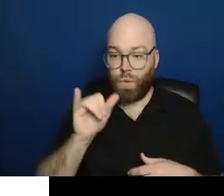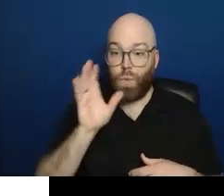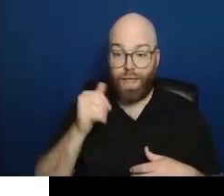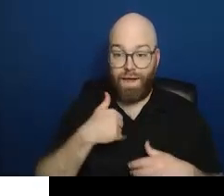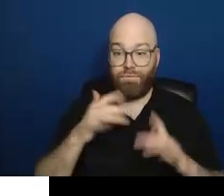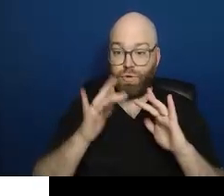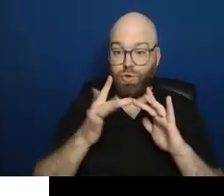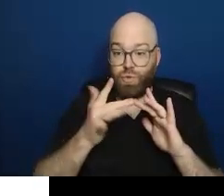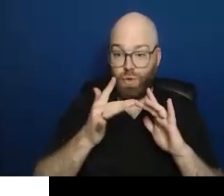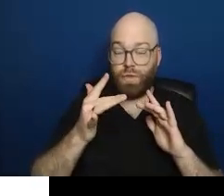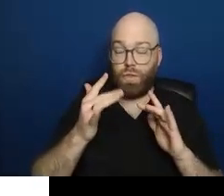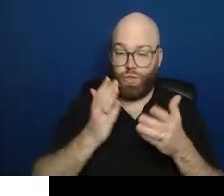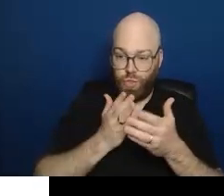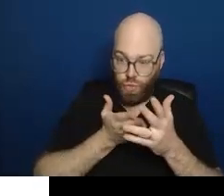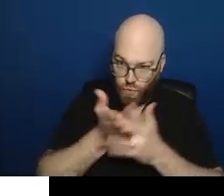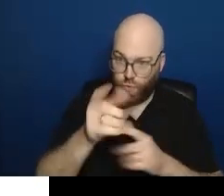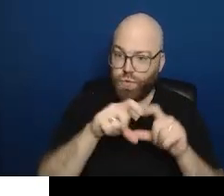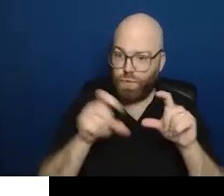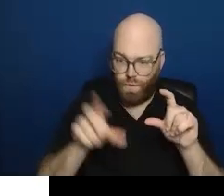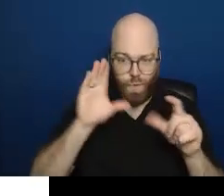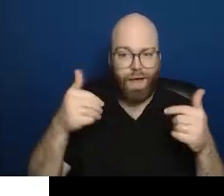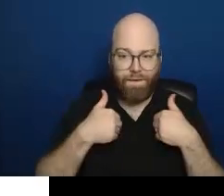So through Zoom, we also have them at our office